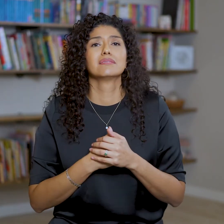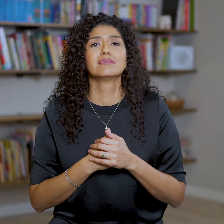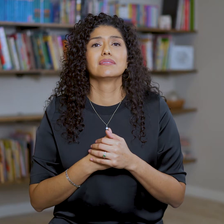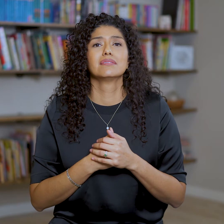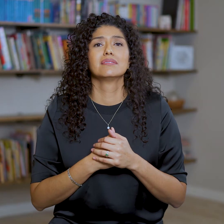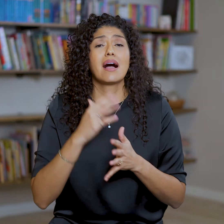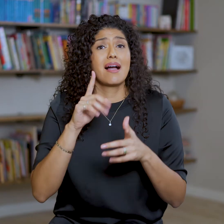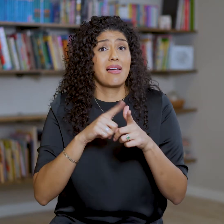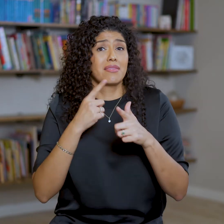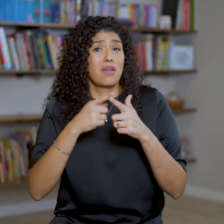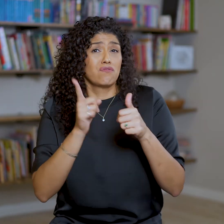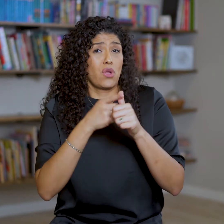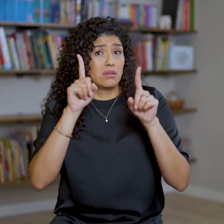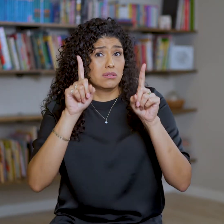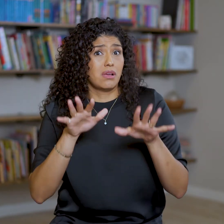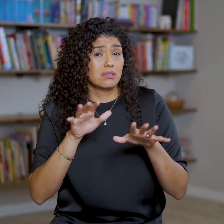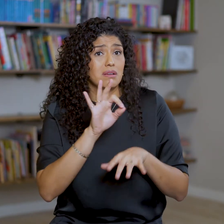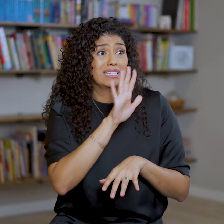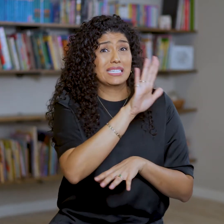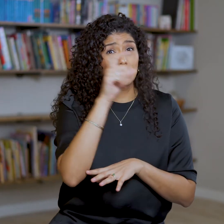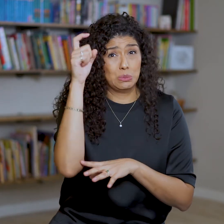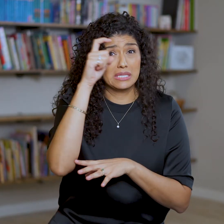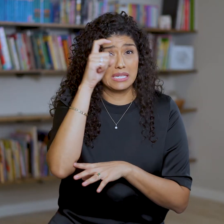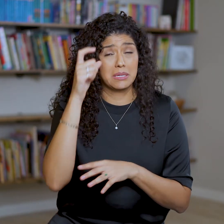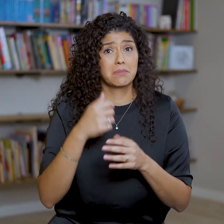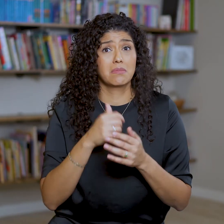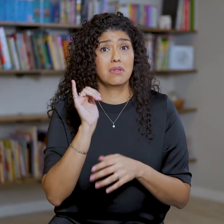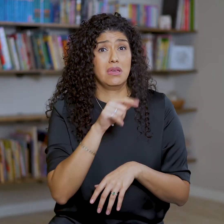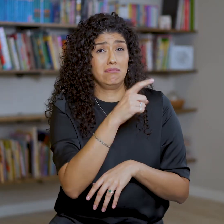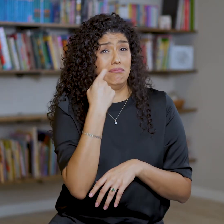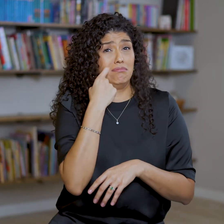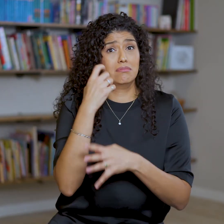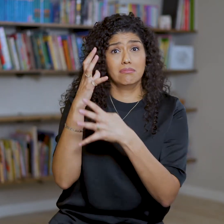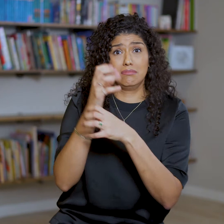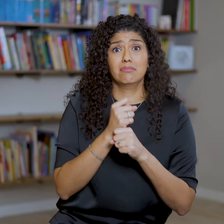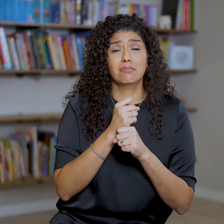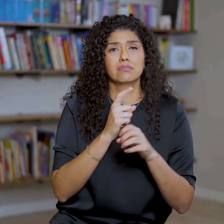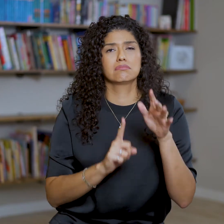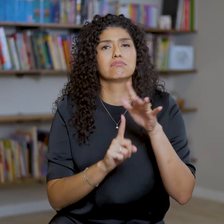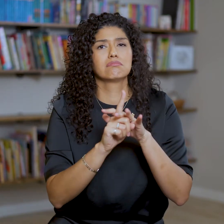Then the first test of his newly granted wisdom comes.